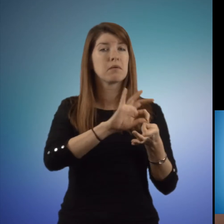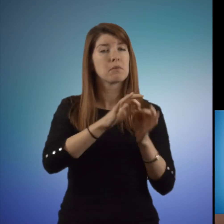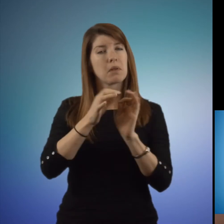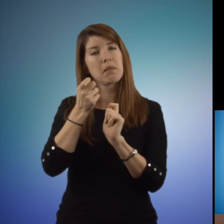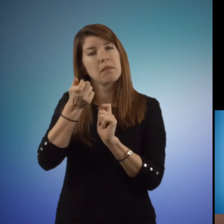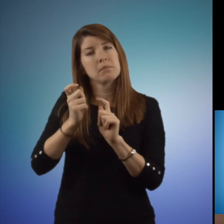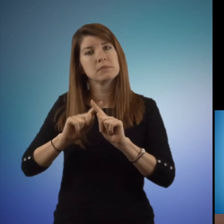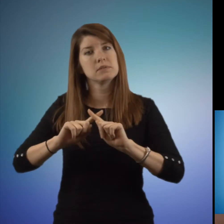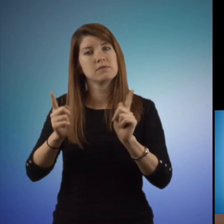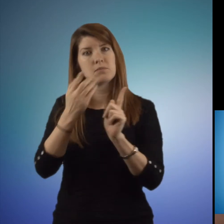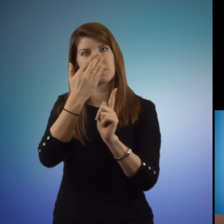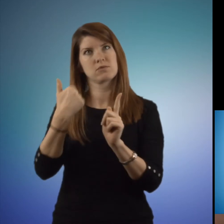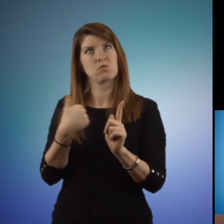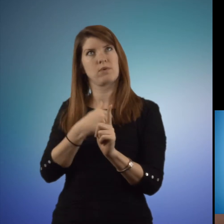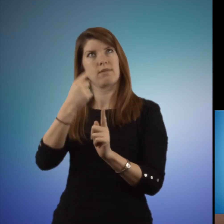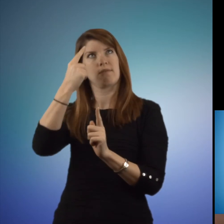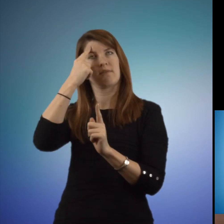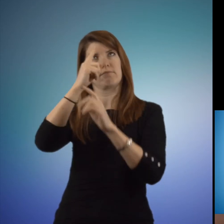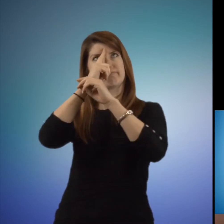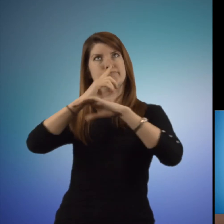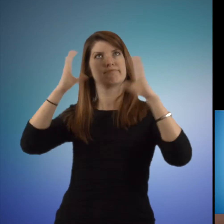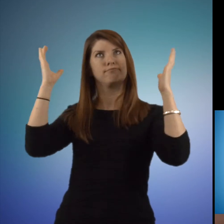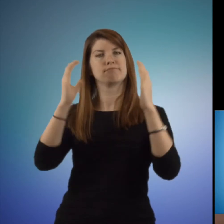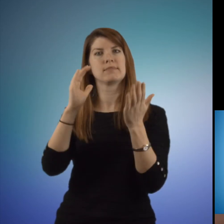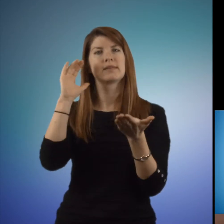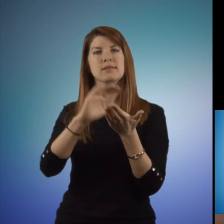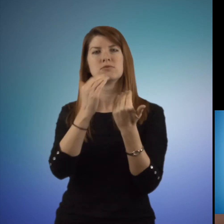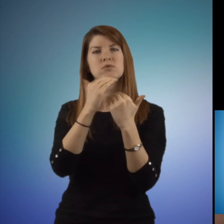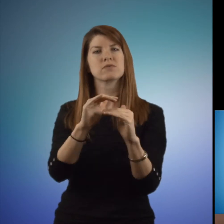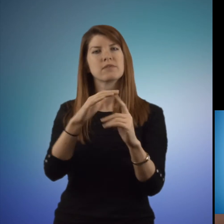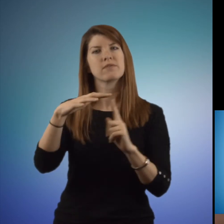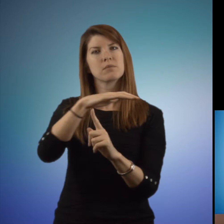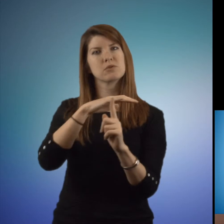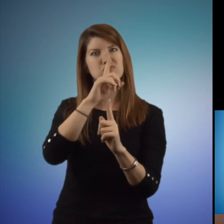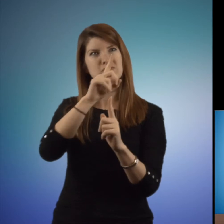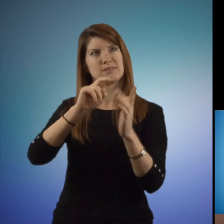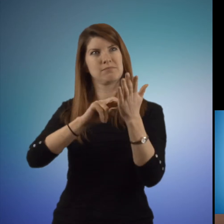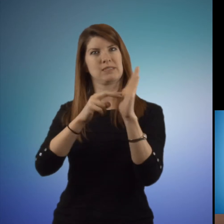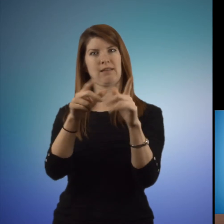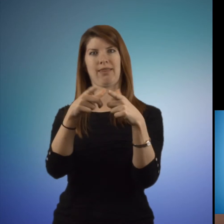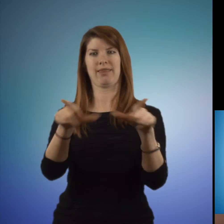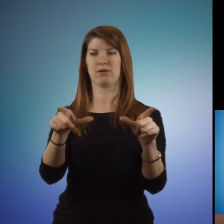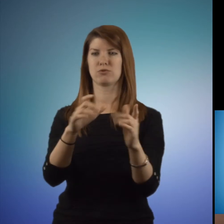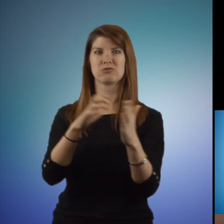because we think a least restrictive environment is actually one that is a language rich environment.